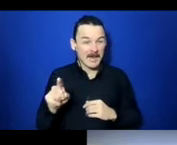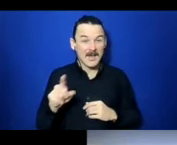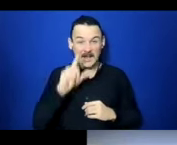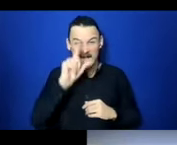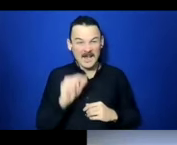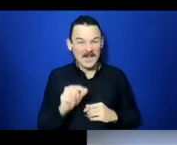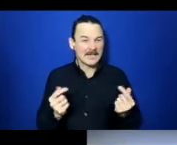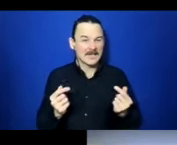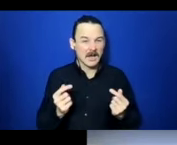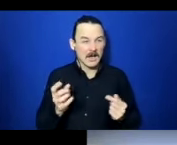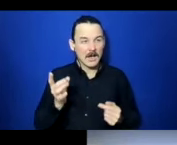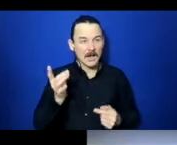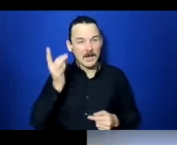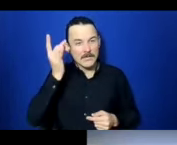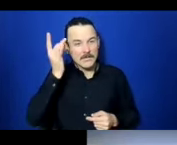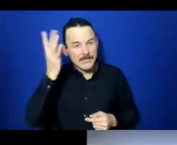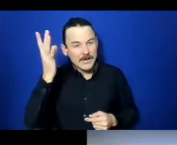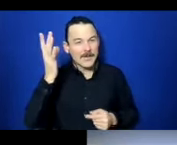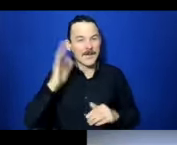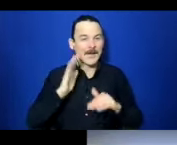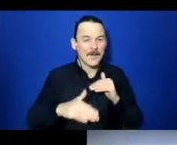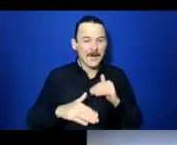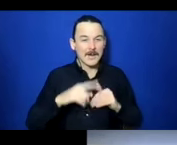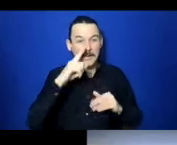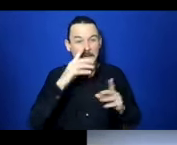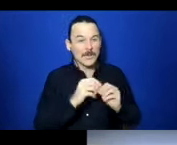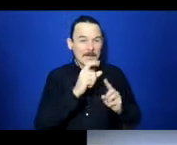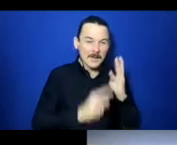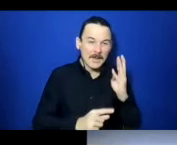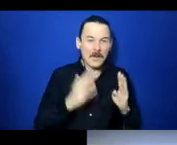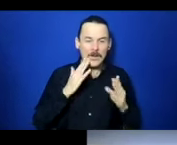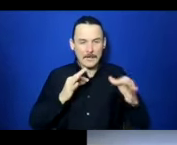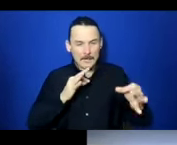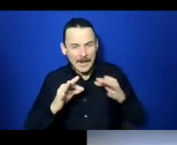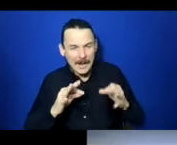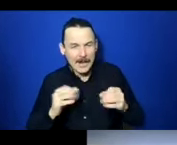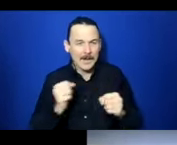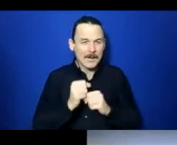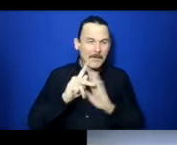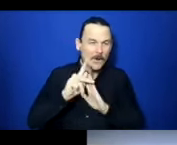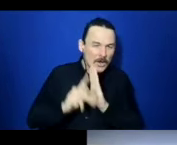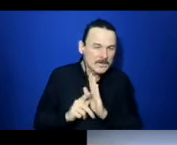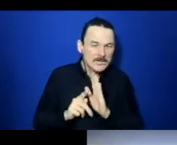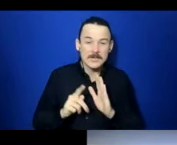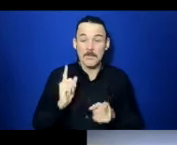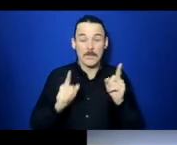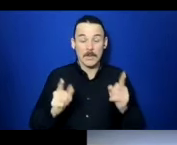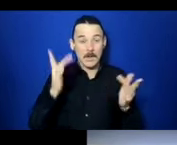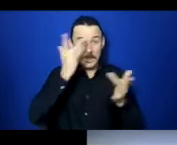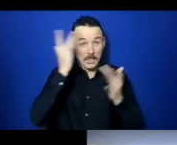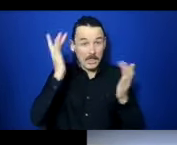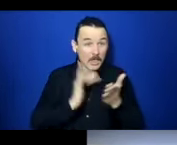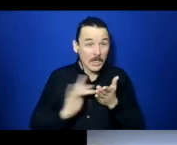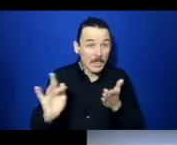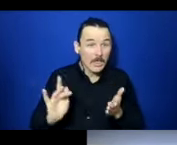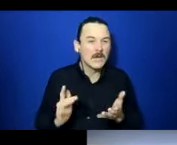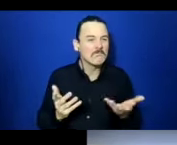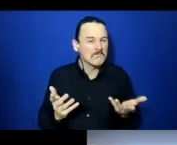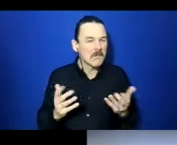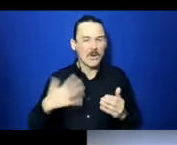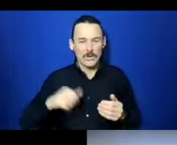in planning, in policy making. What's been your experience of, of kind of, are there kind of